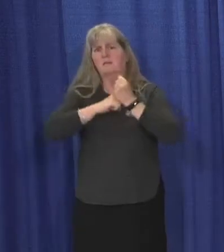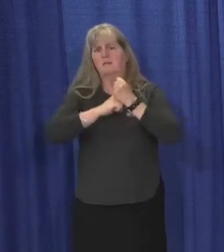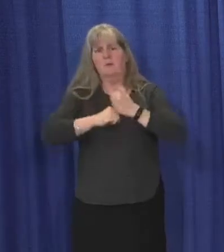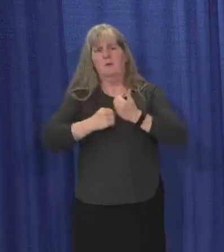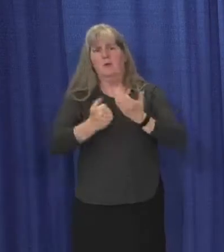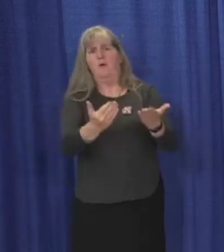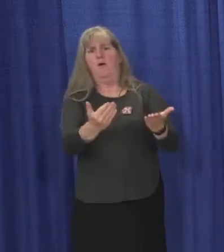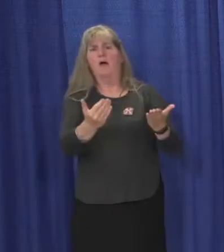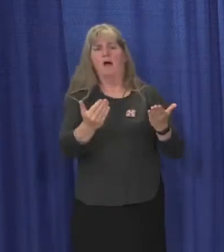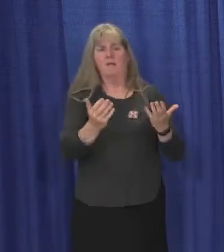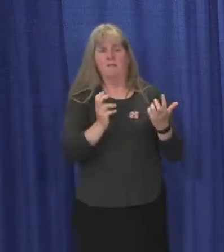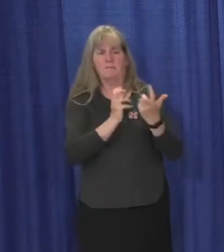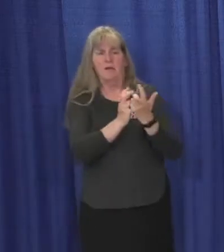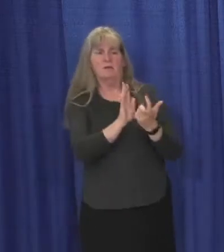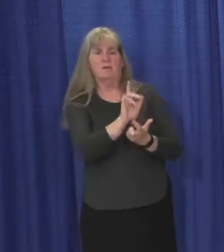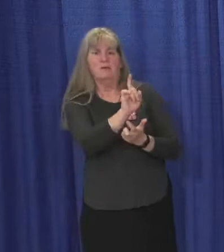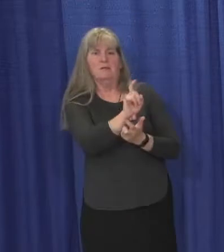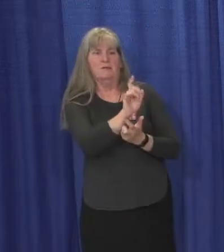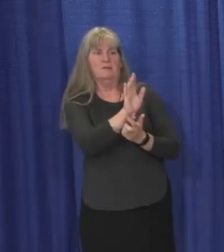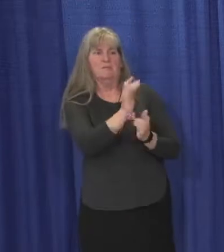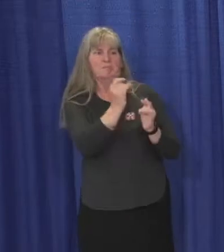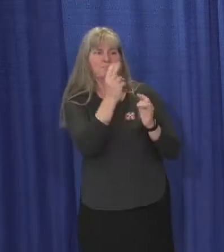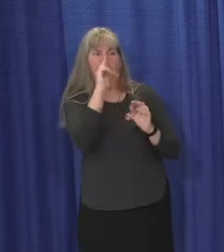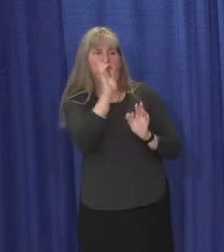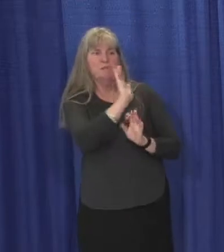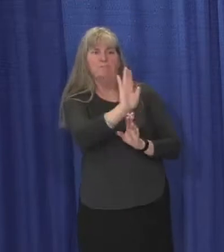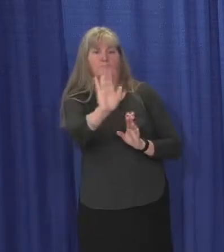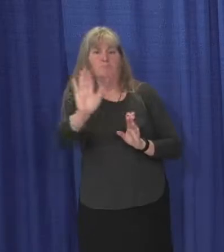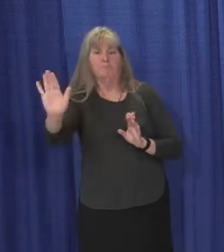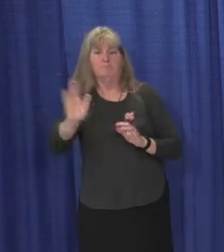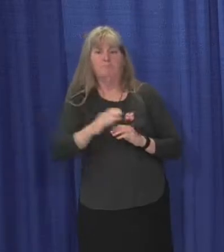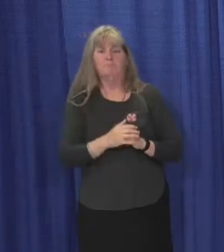supports as much as can be